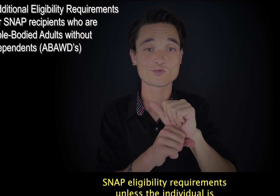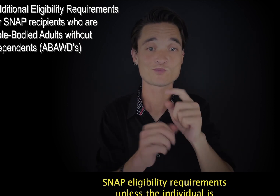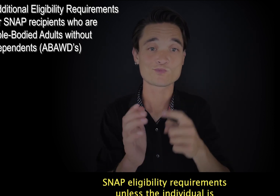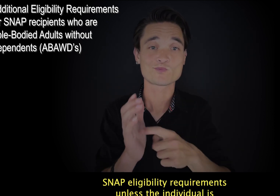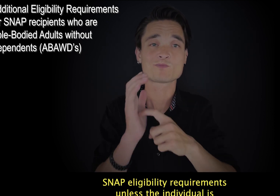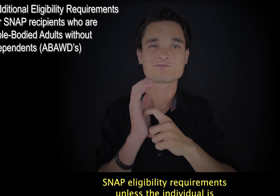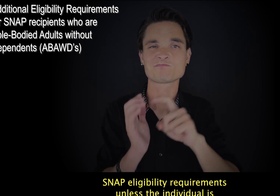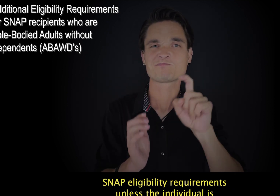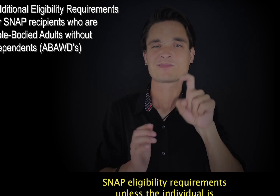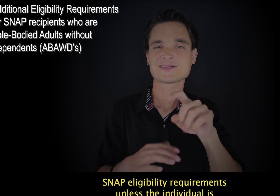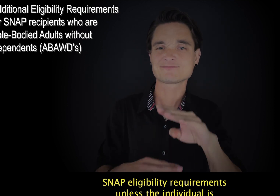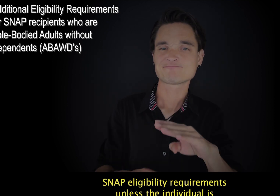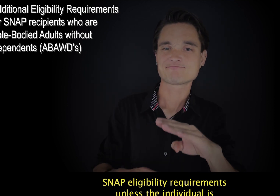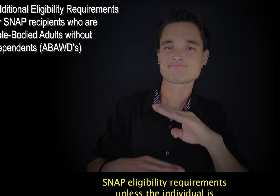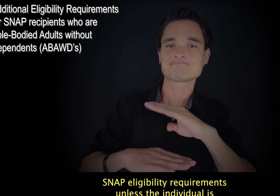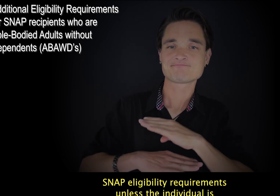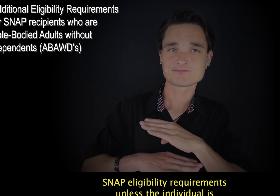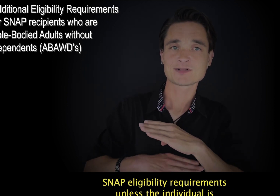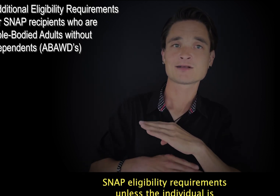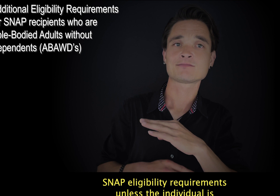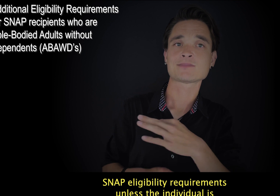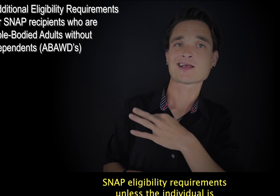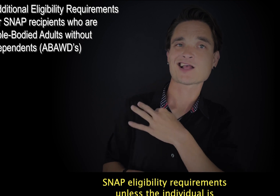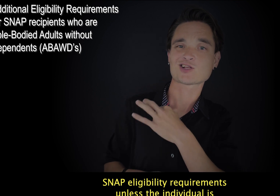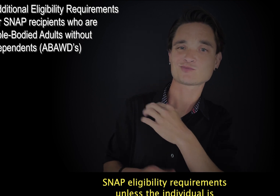SNAP eligibility requirements unless the individual is